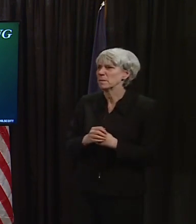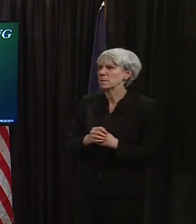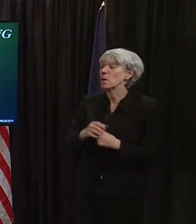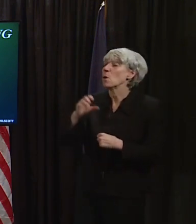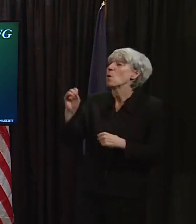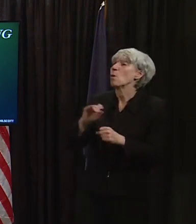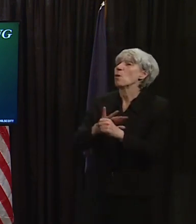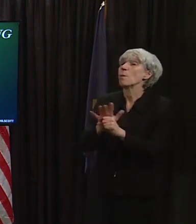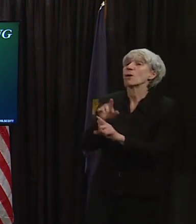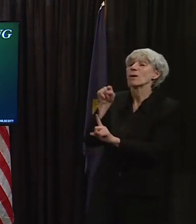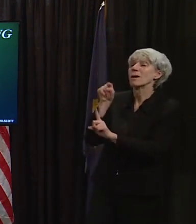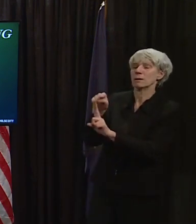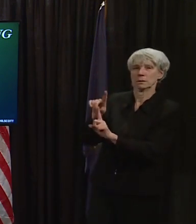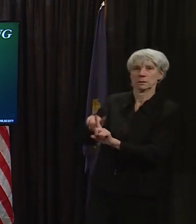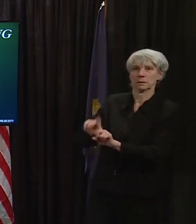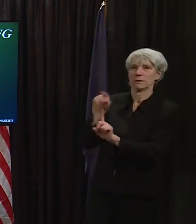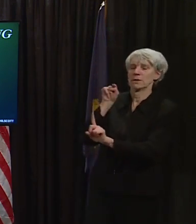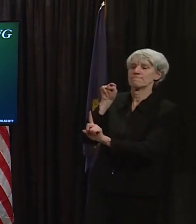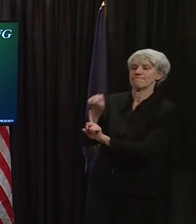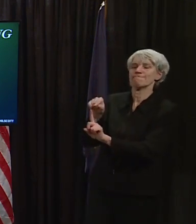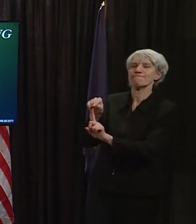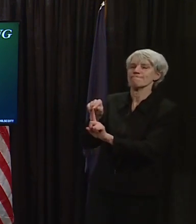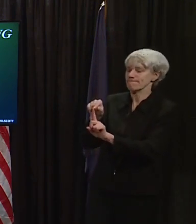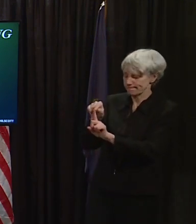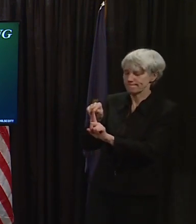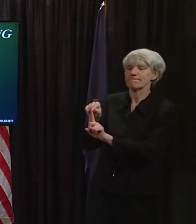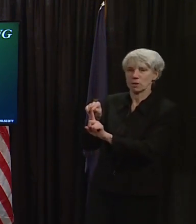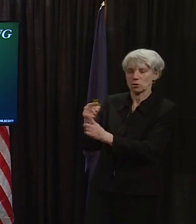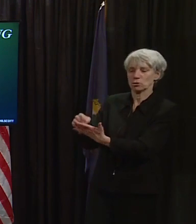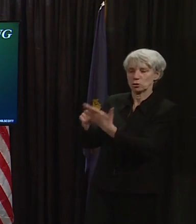backdrop for why a change in our school guidance makes sense. Now